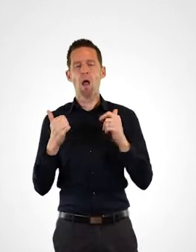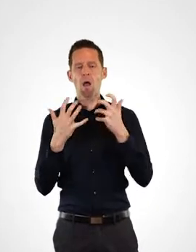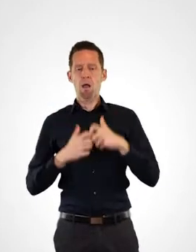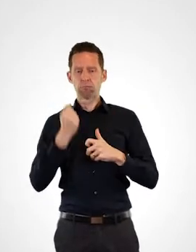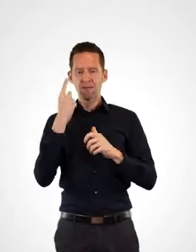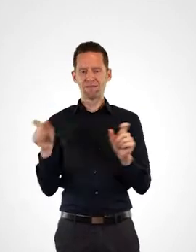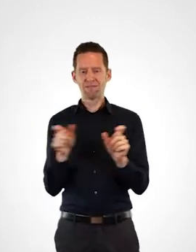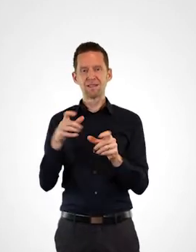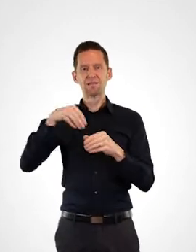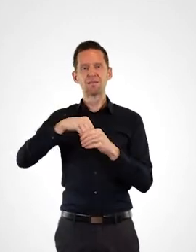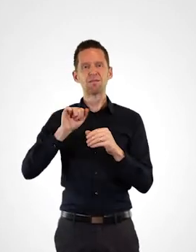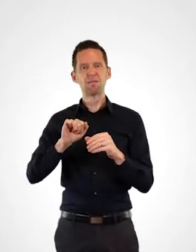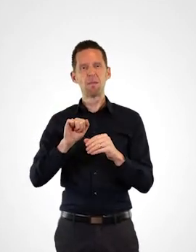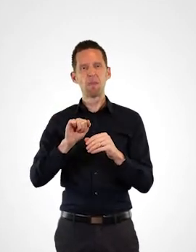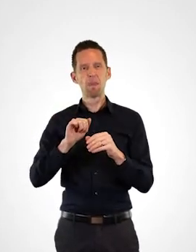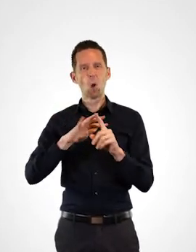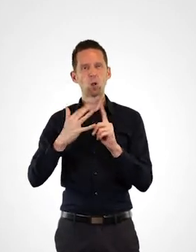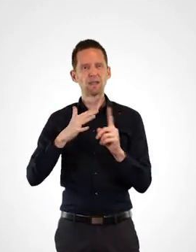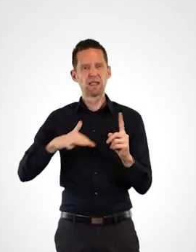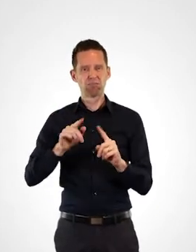and see how it fits into the context.